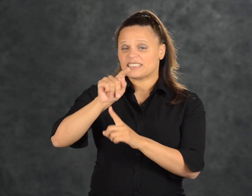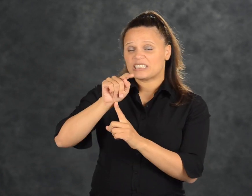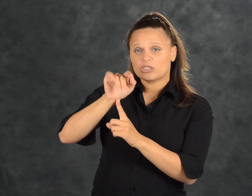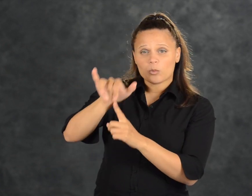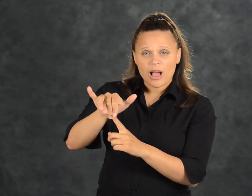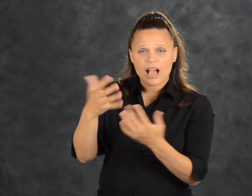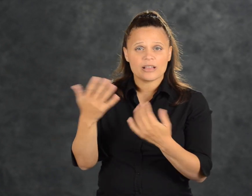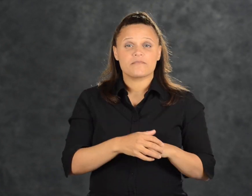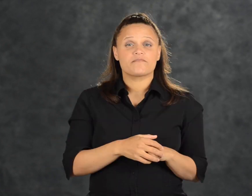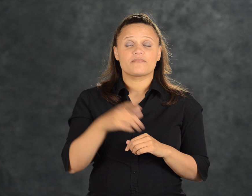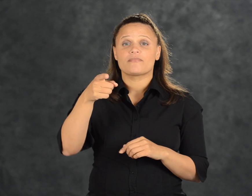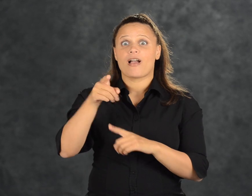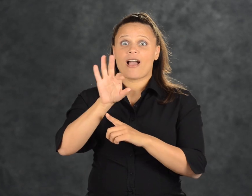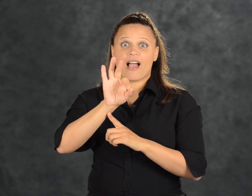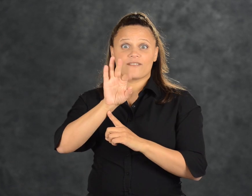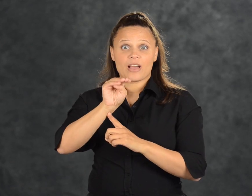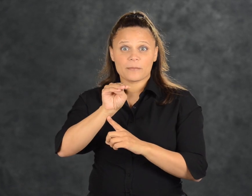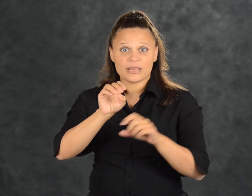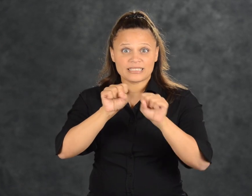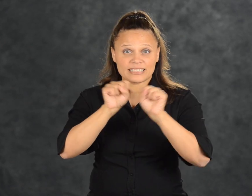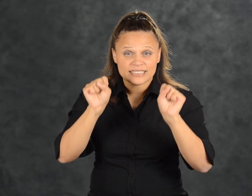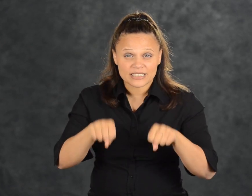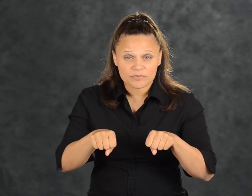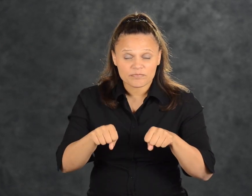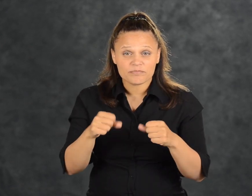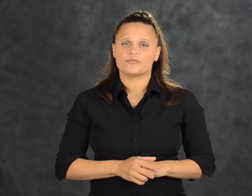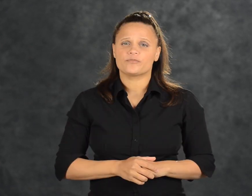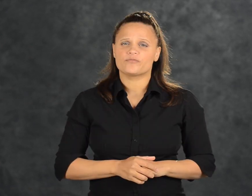TTYs, and FM systems.